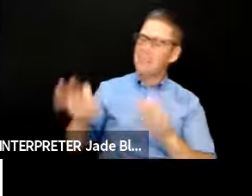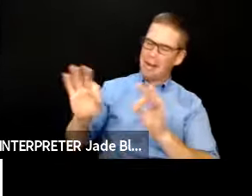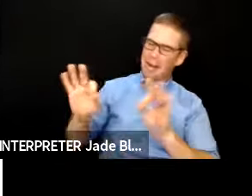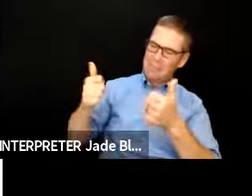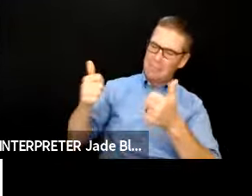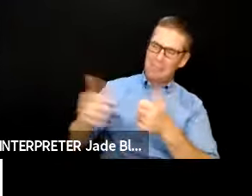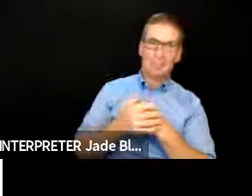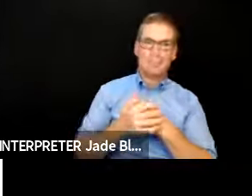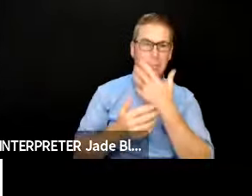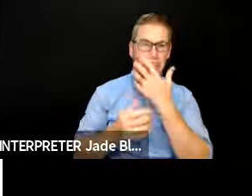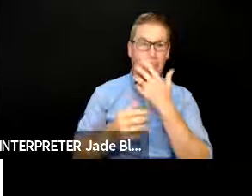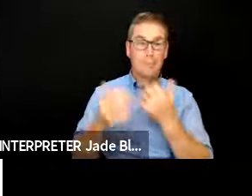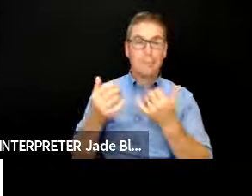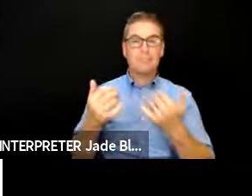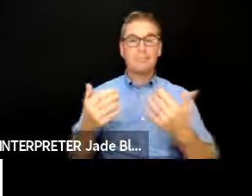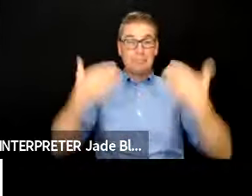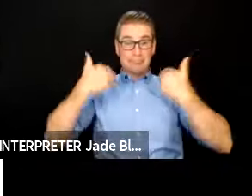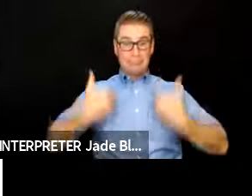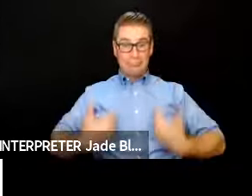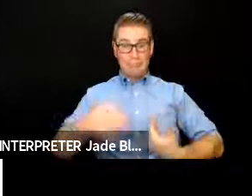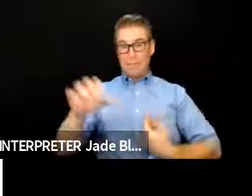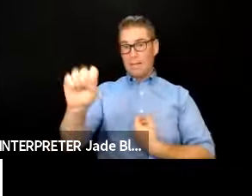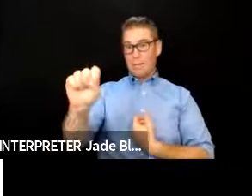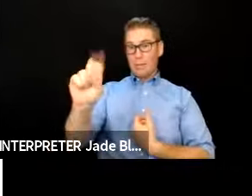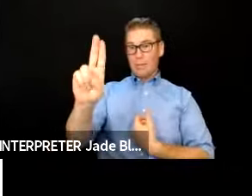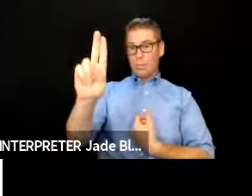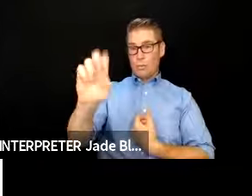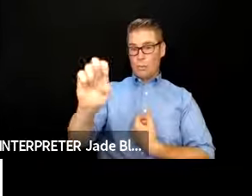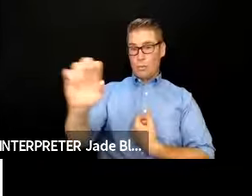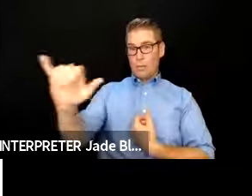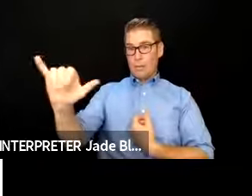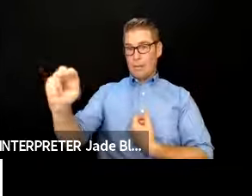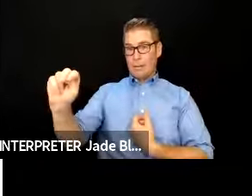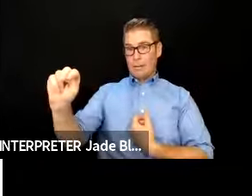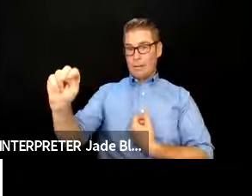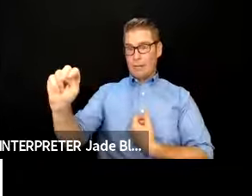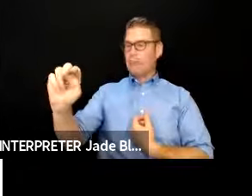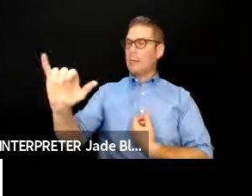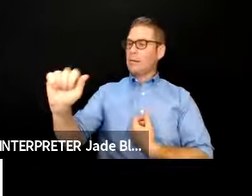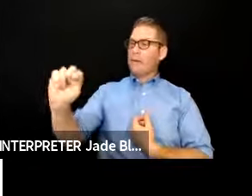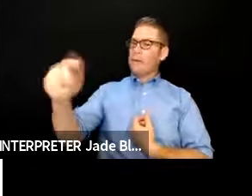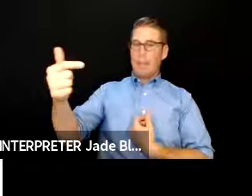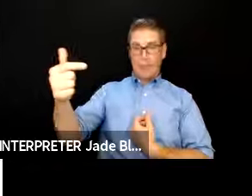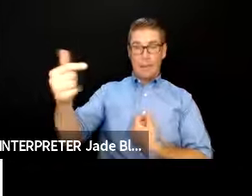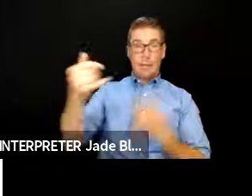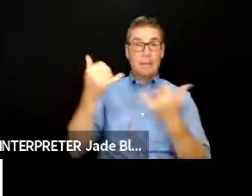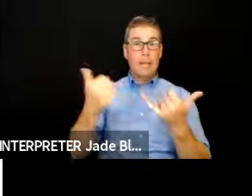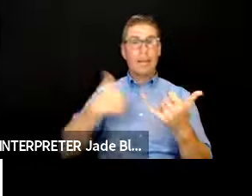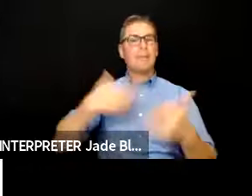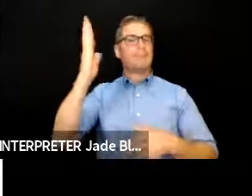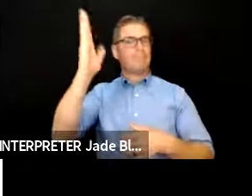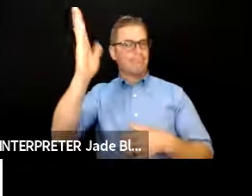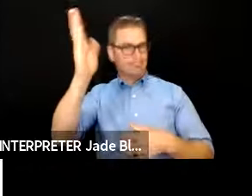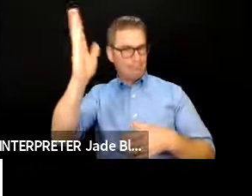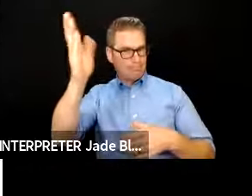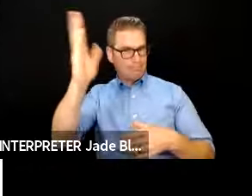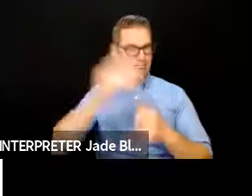Thank you Jodie. Of course